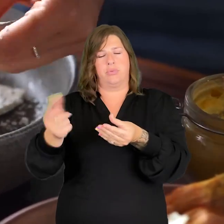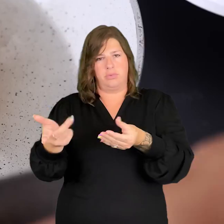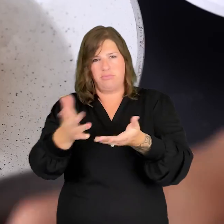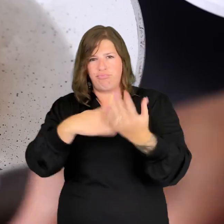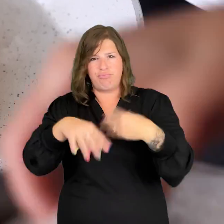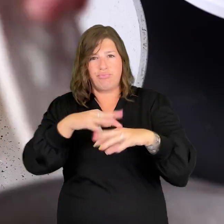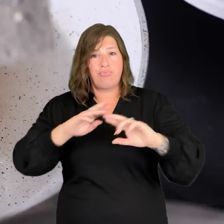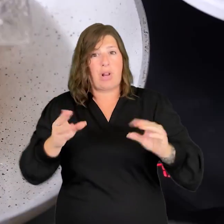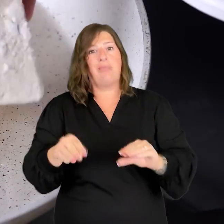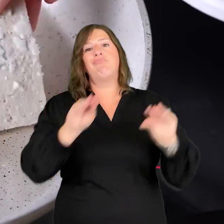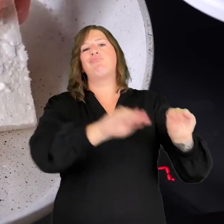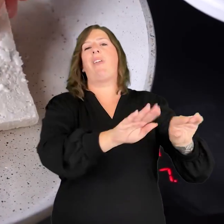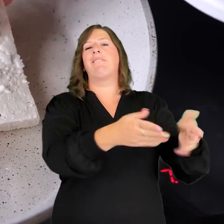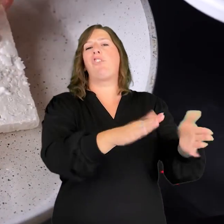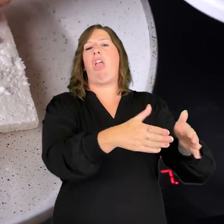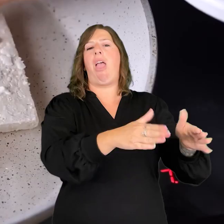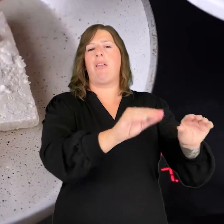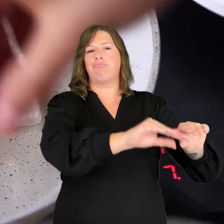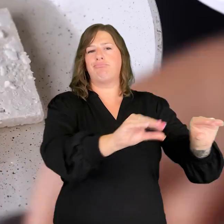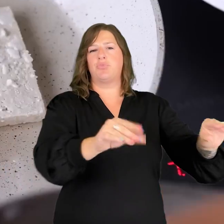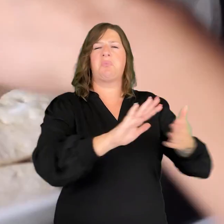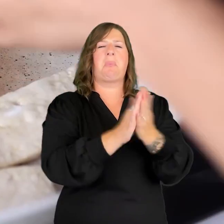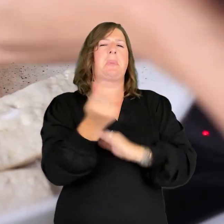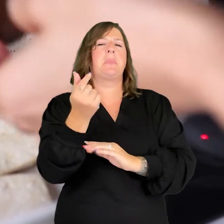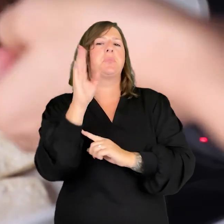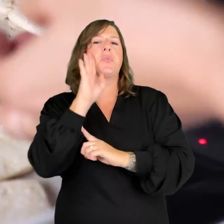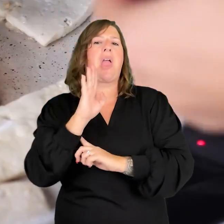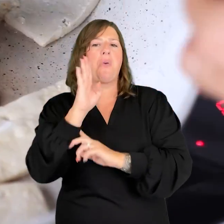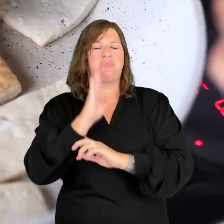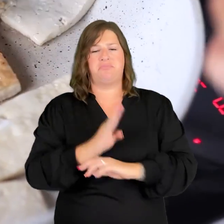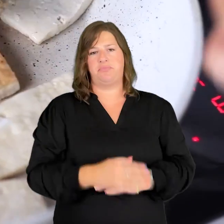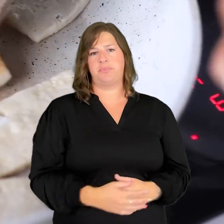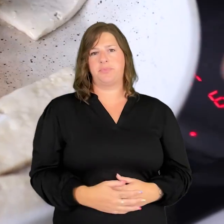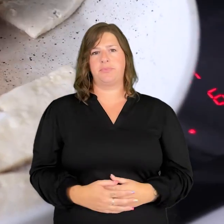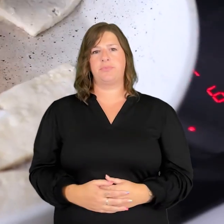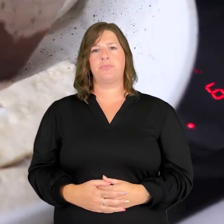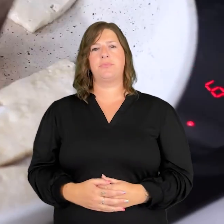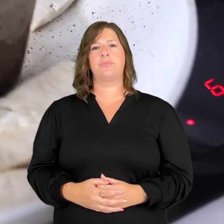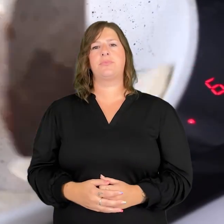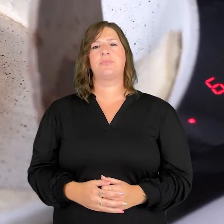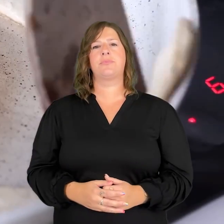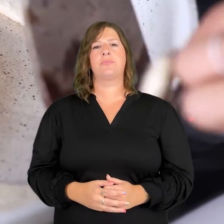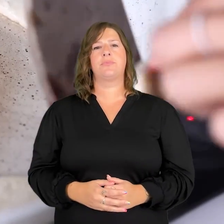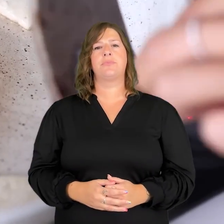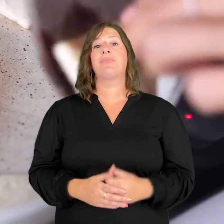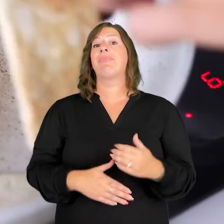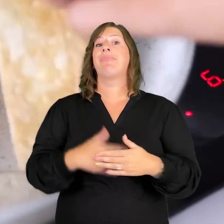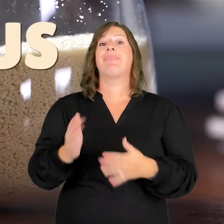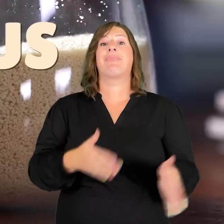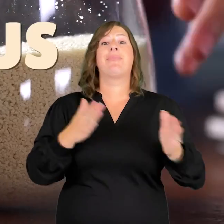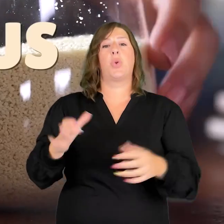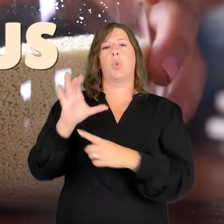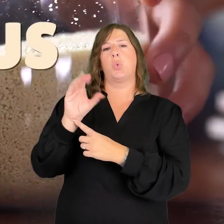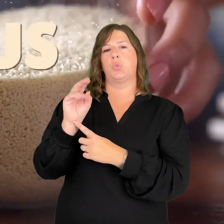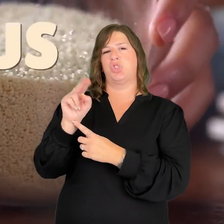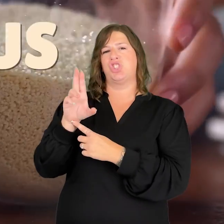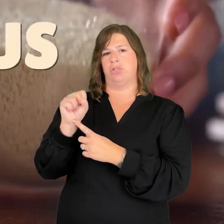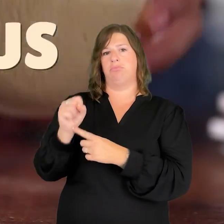And then we can fry this up until it's golden on both sides. Meanwhile, let's prep some couscous.